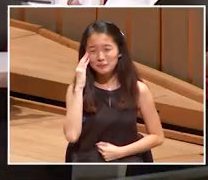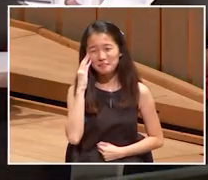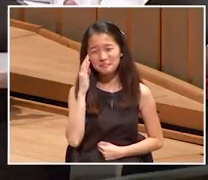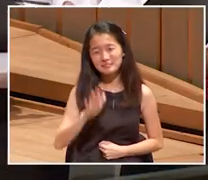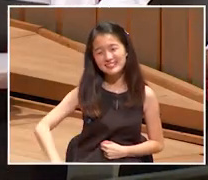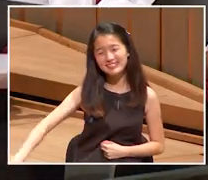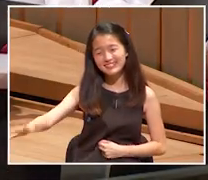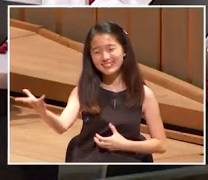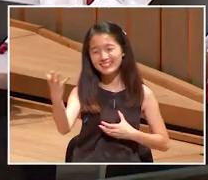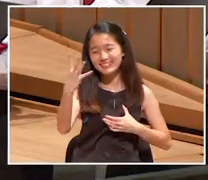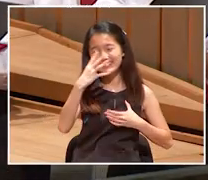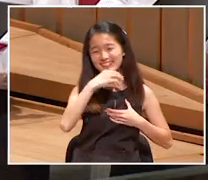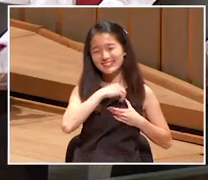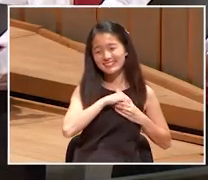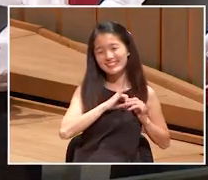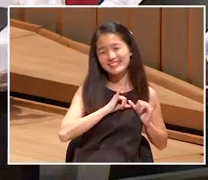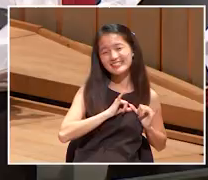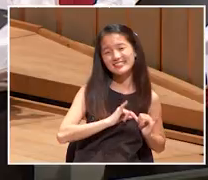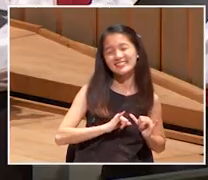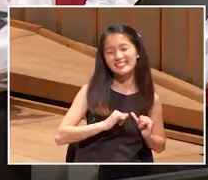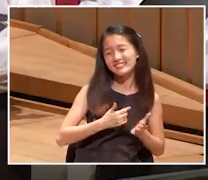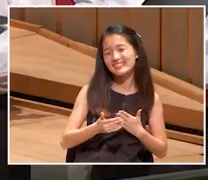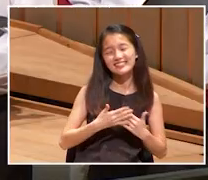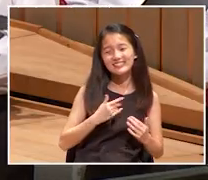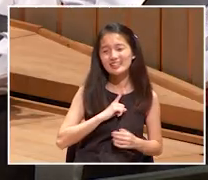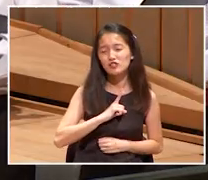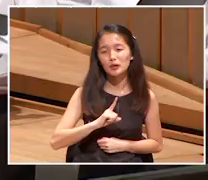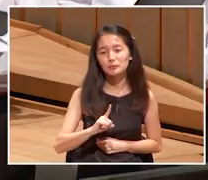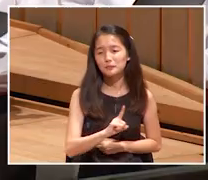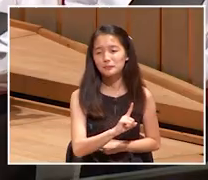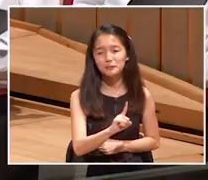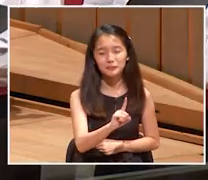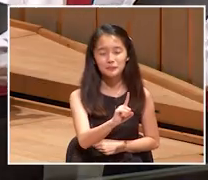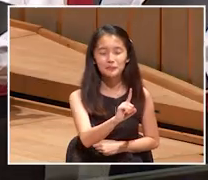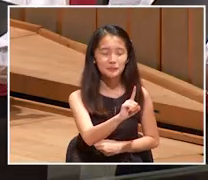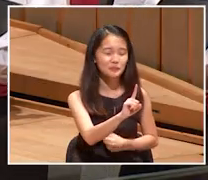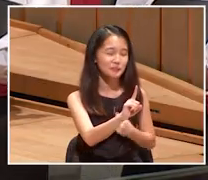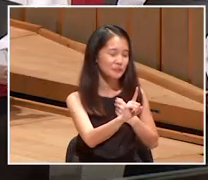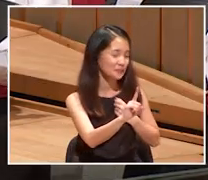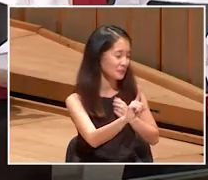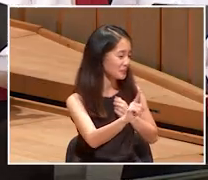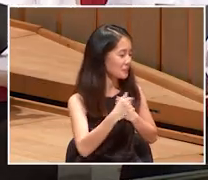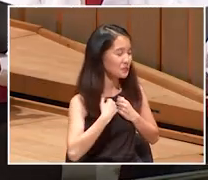There's a place that will stay within me Wherever I may choose to go